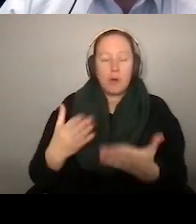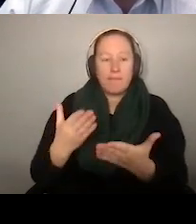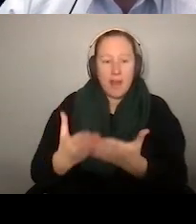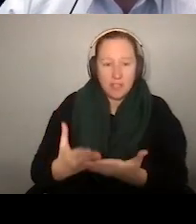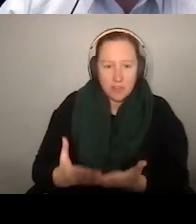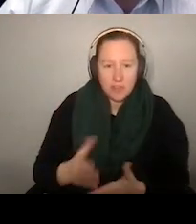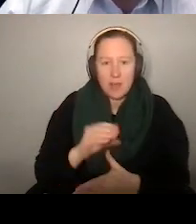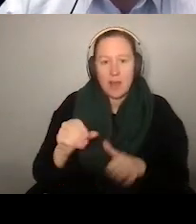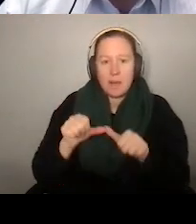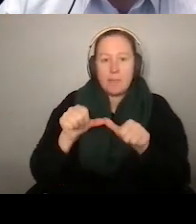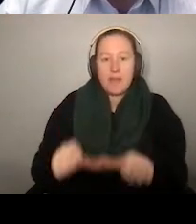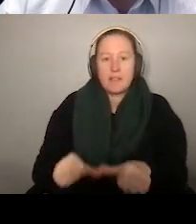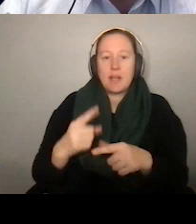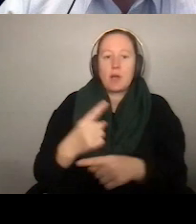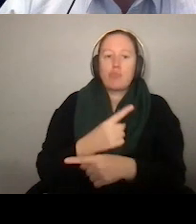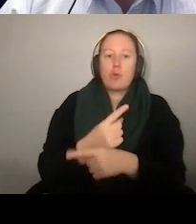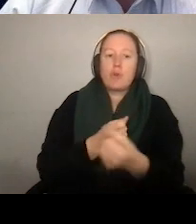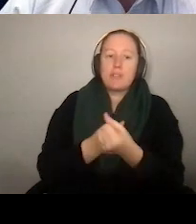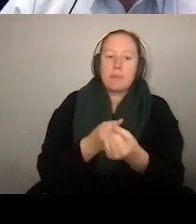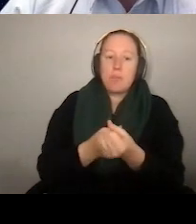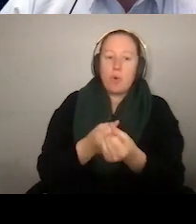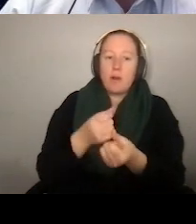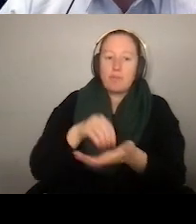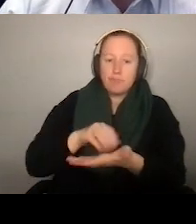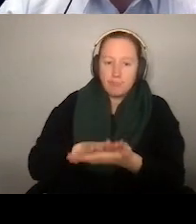and maintain appropriate supporting documentation in the event this expense is